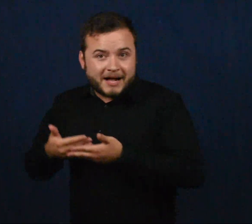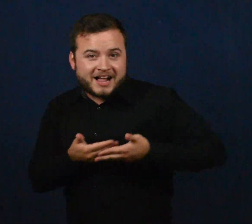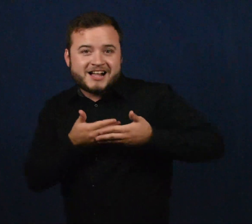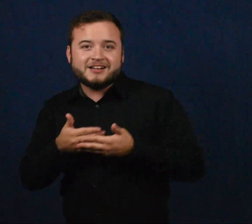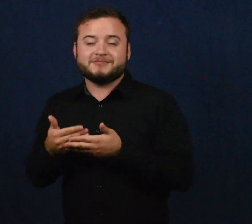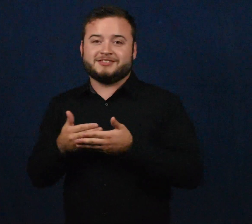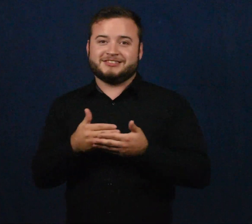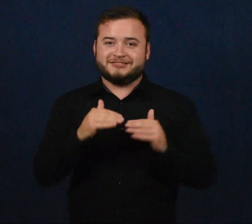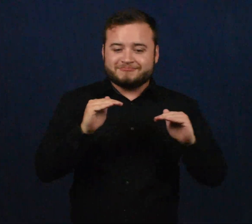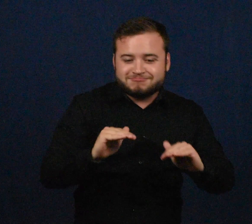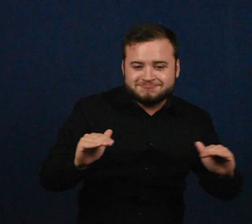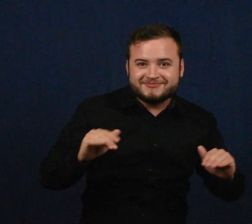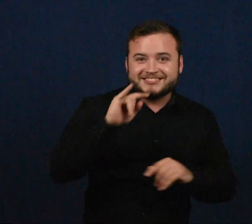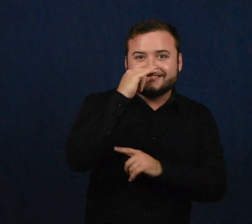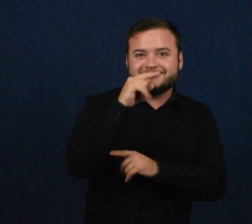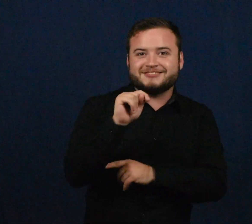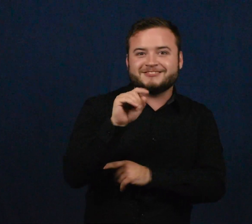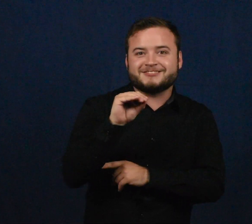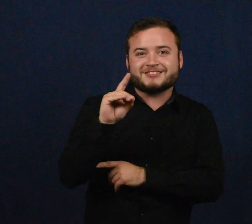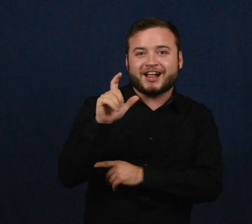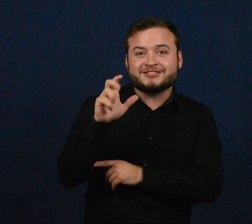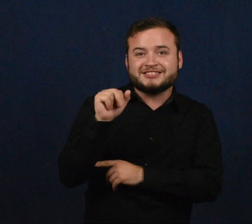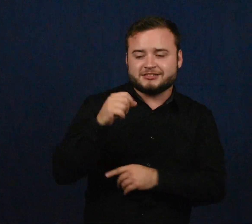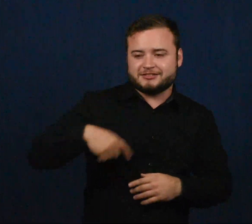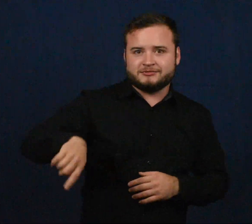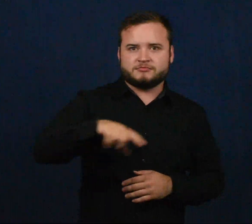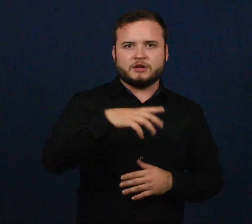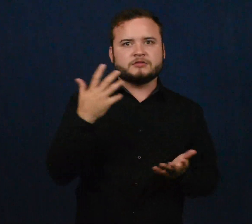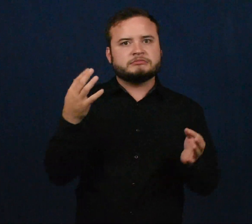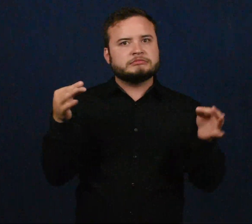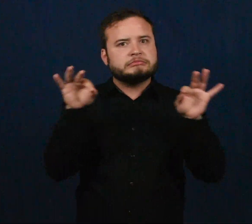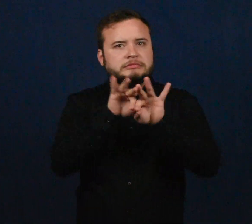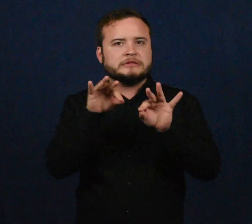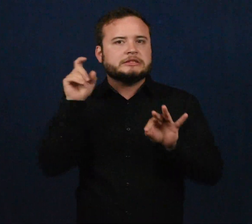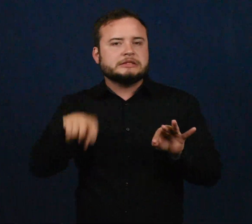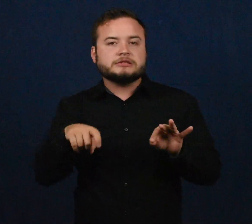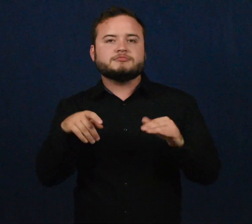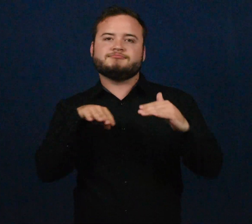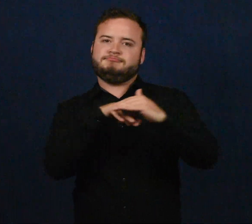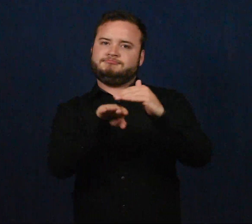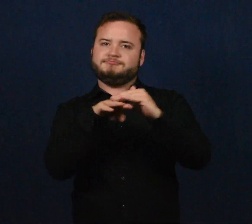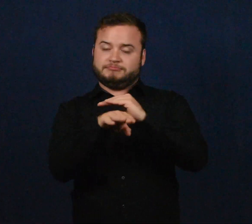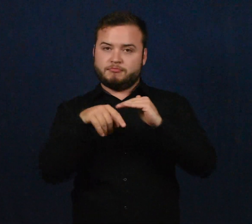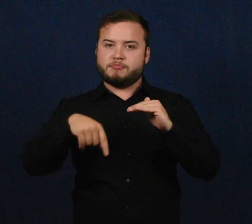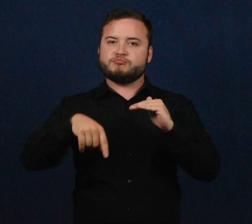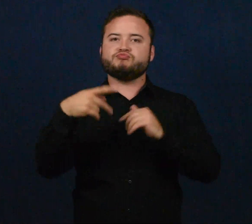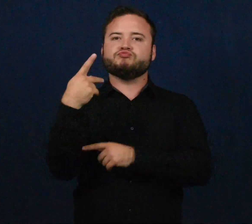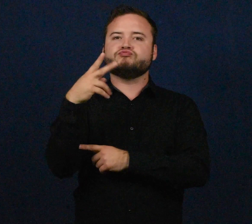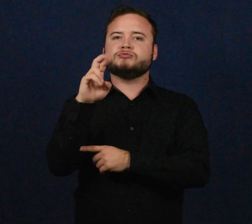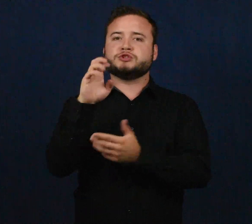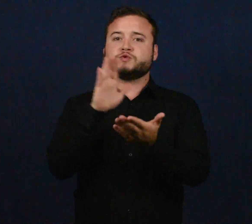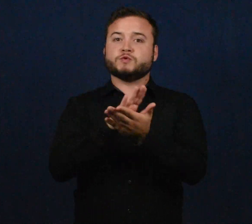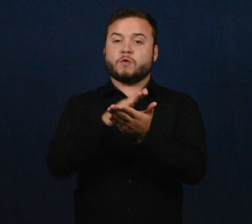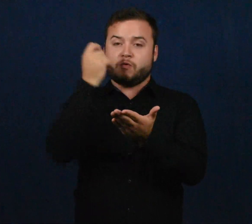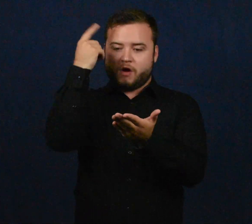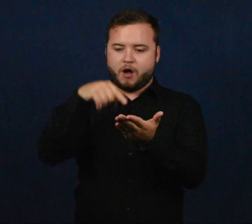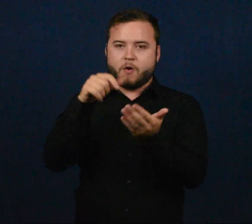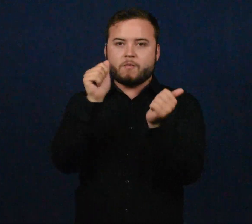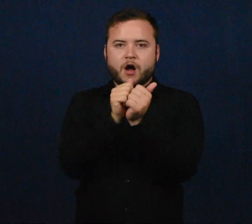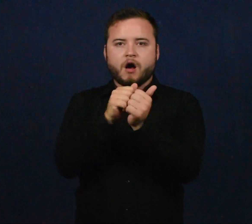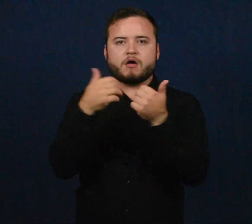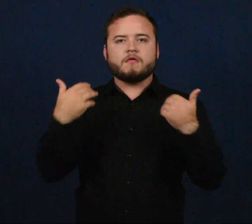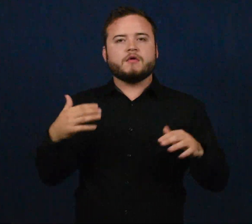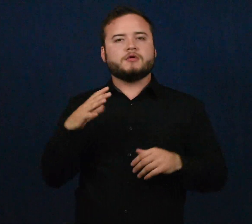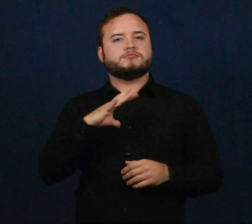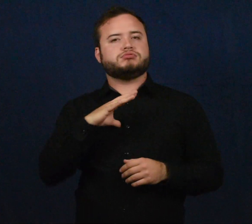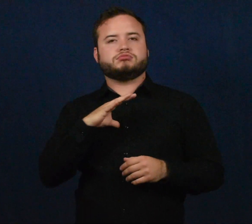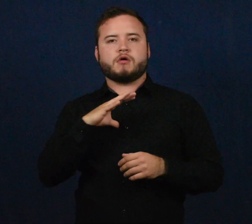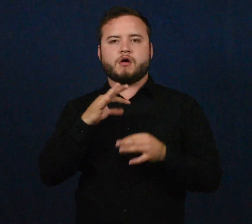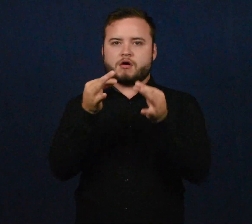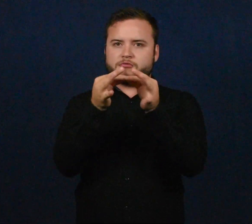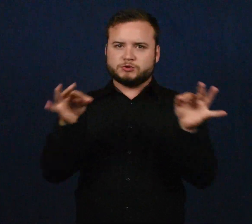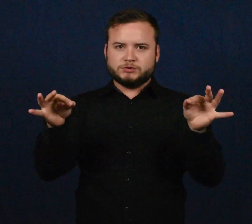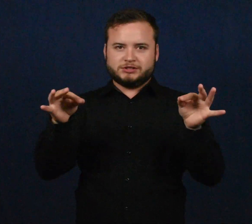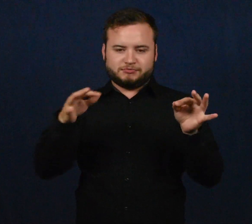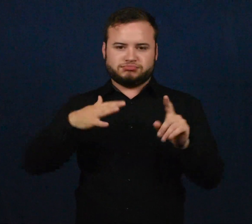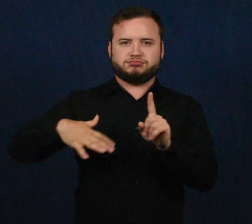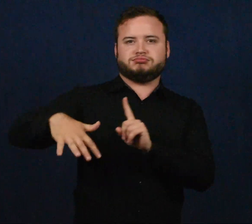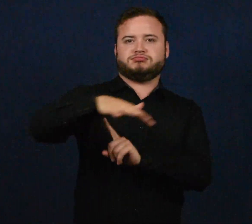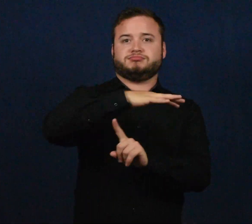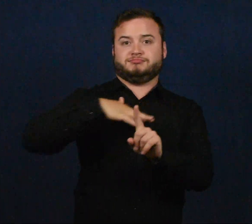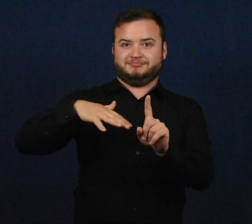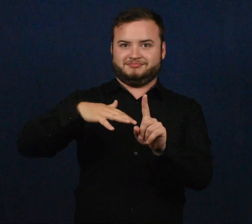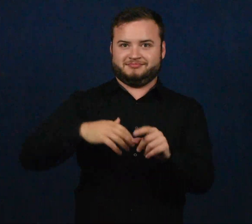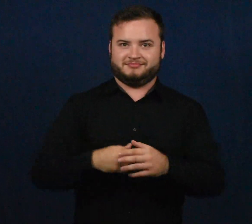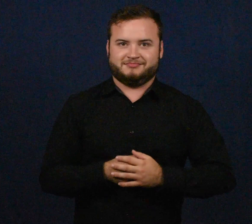Babies and toddlers need access to preschools with language-rich environments.